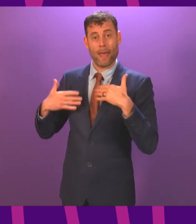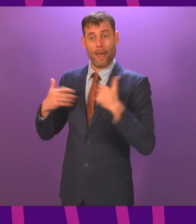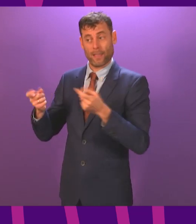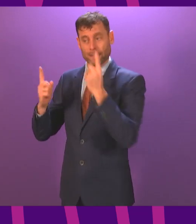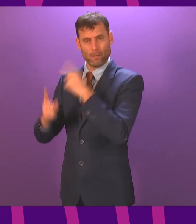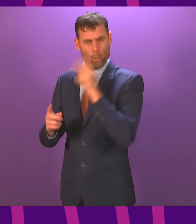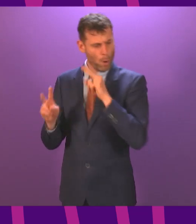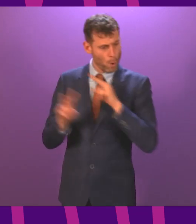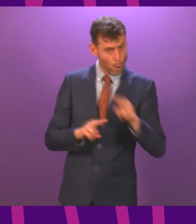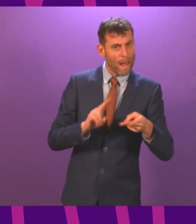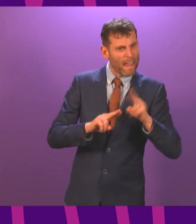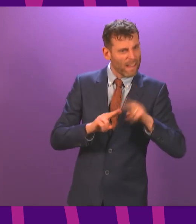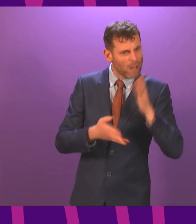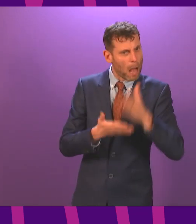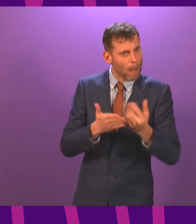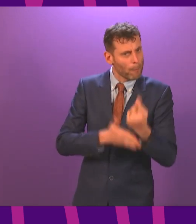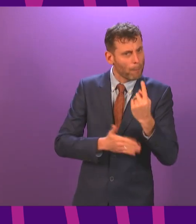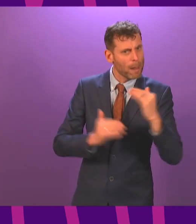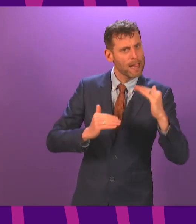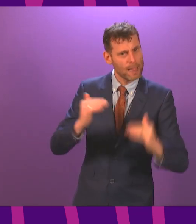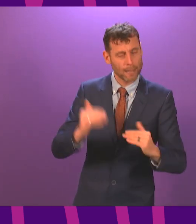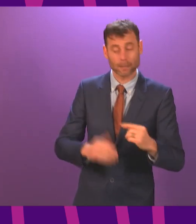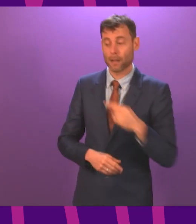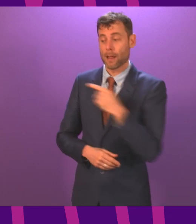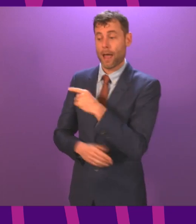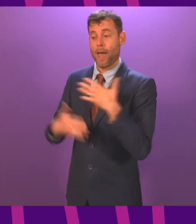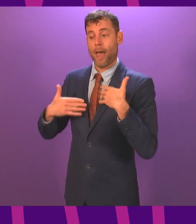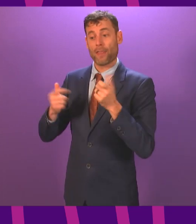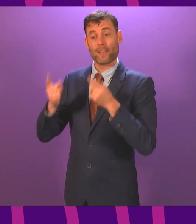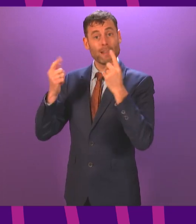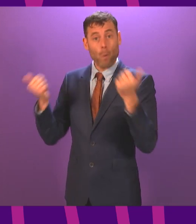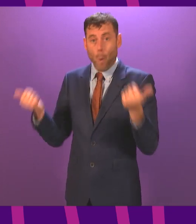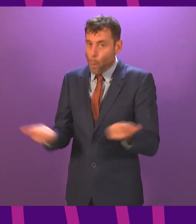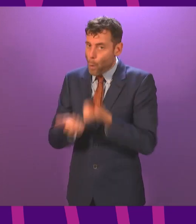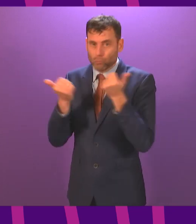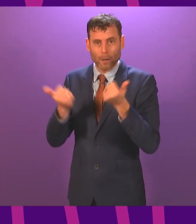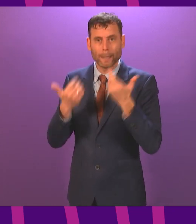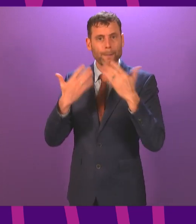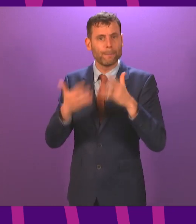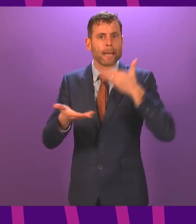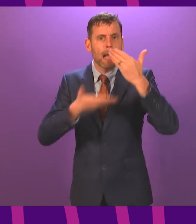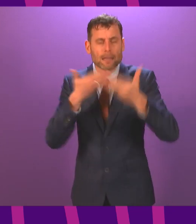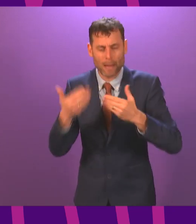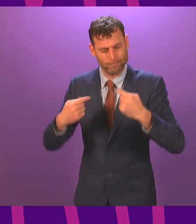The health secretary has already made a statement to Parliament about the plans for the roll-out